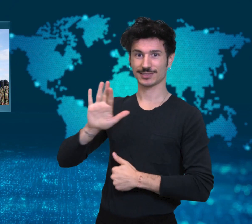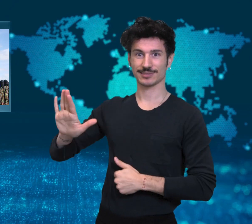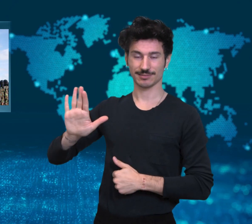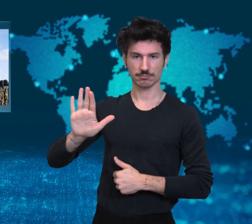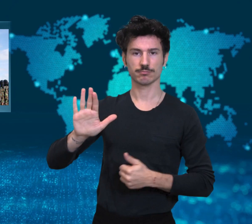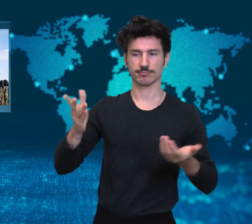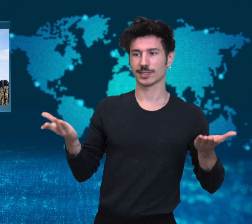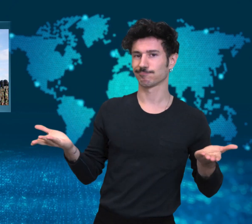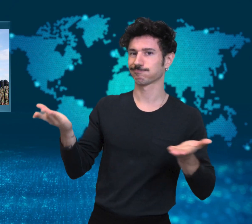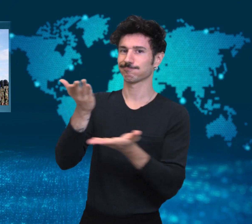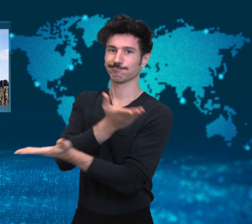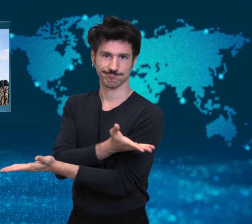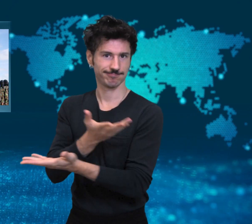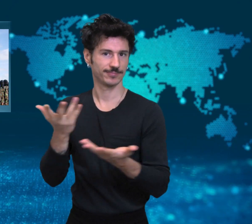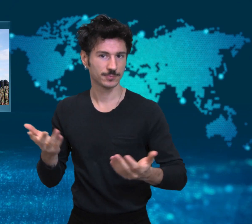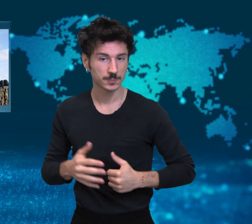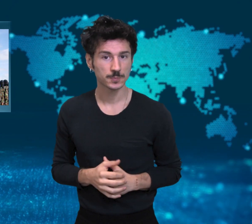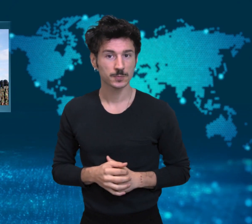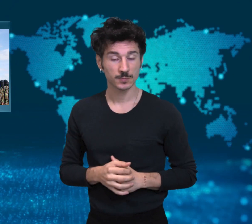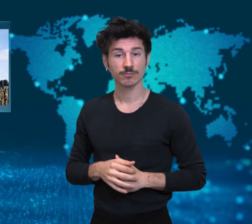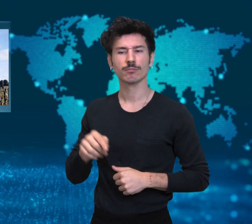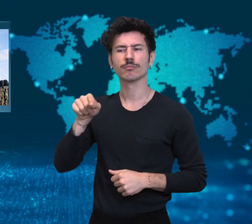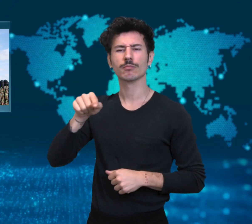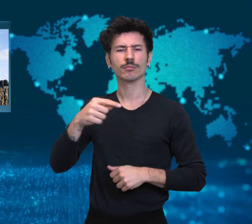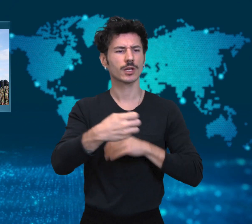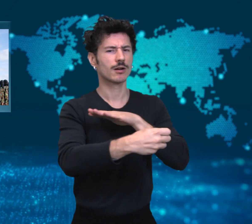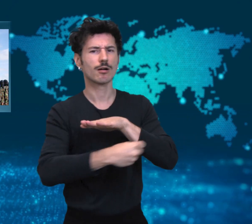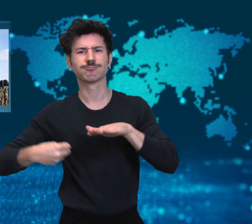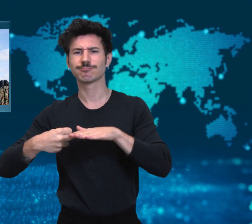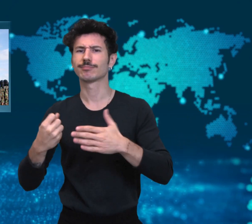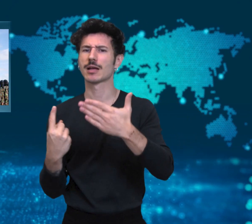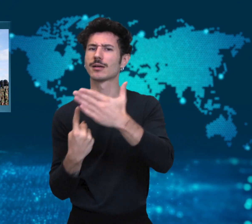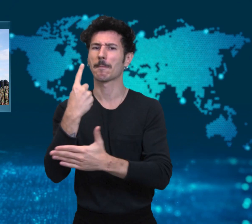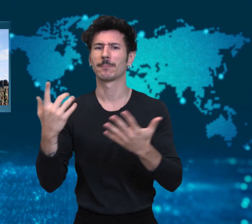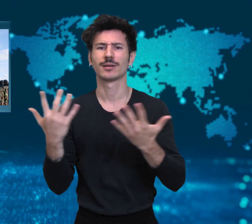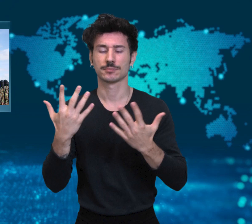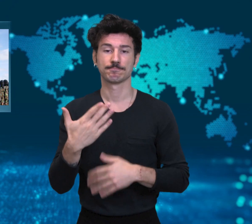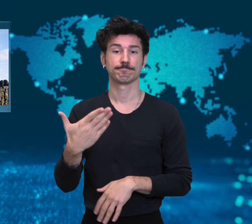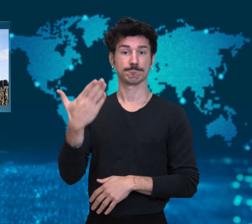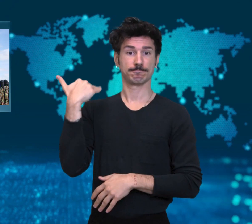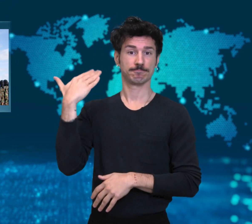who were held in the custody of the Malian government.